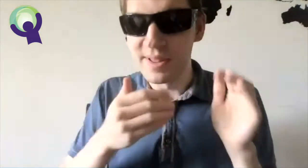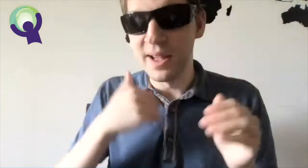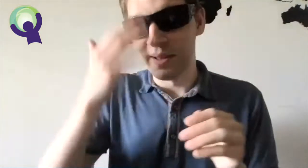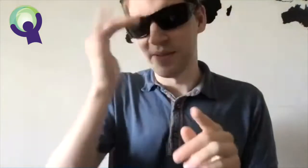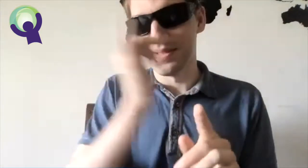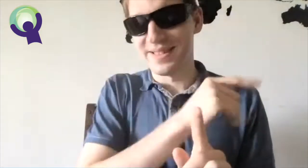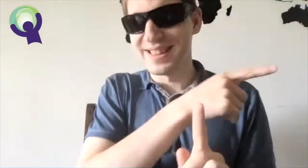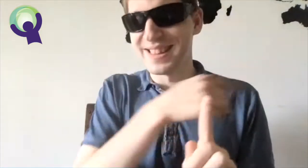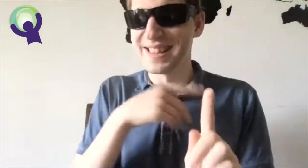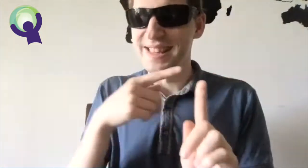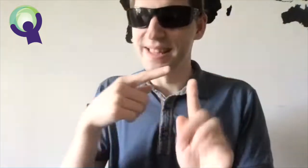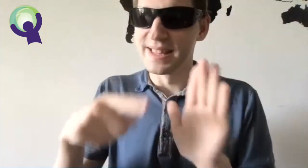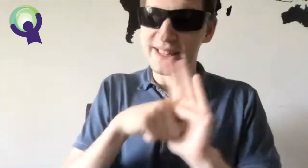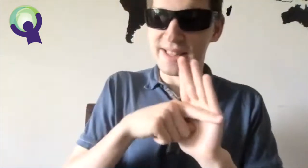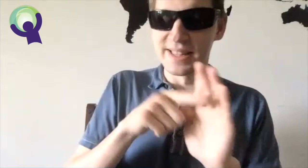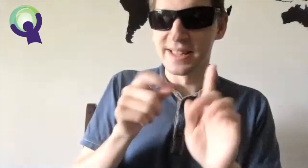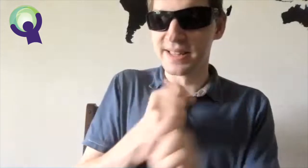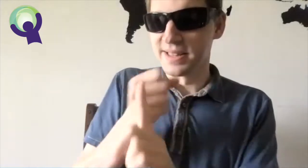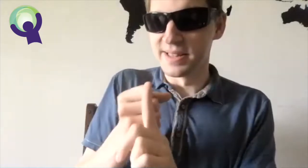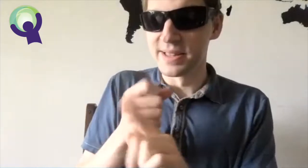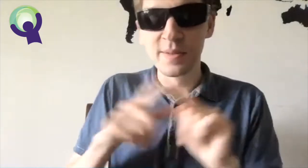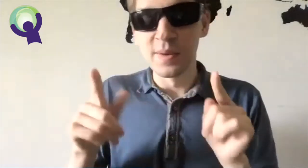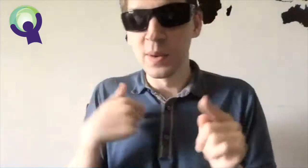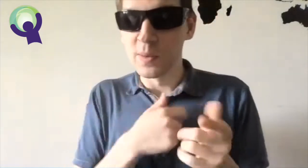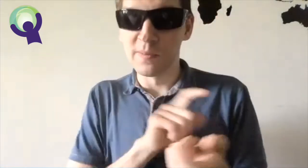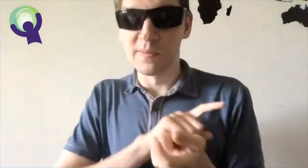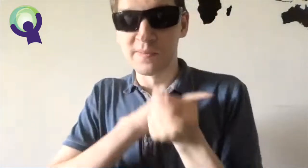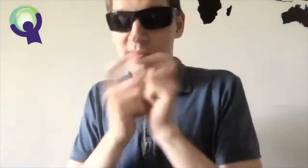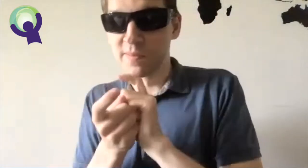you know, those statues you often see with the see no, hear no, speak no evil.